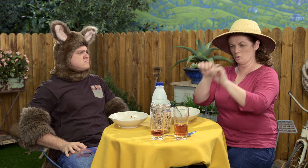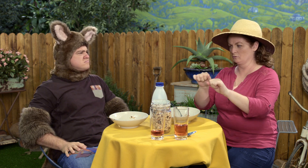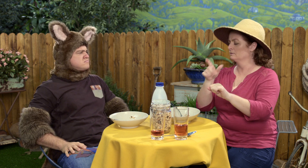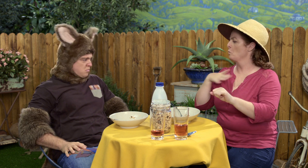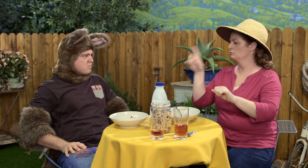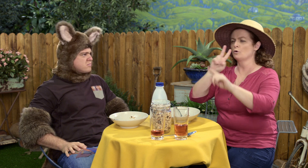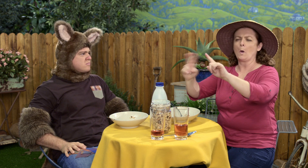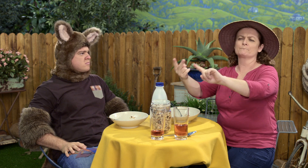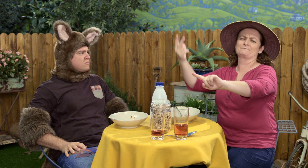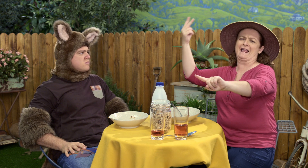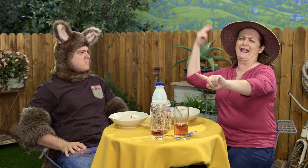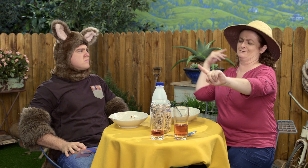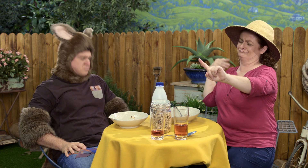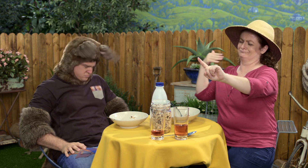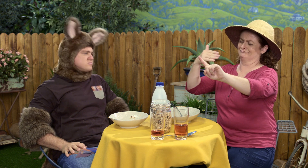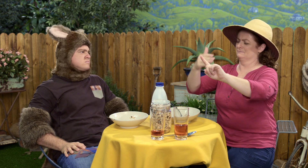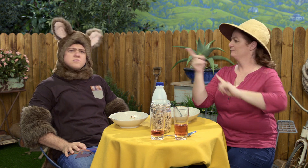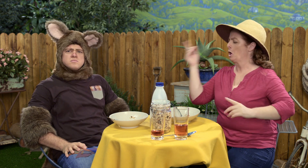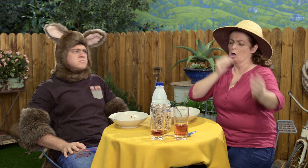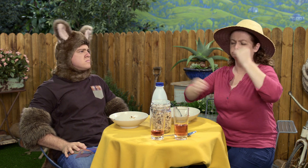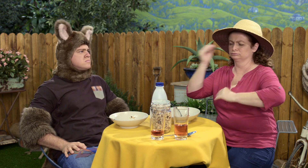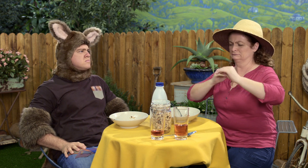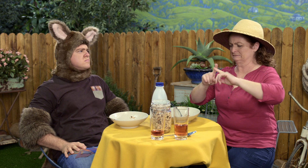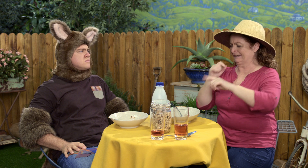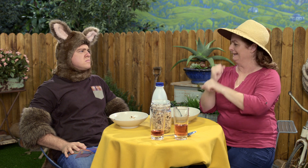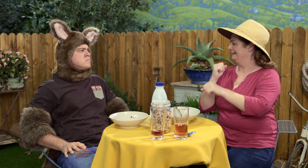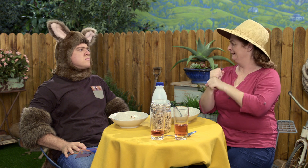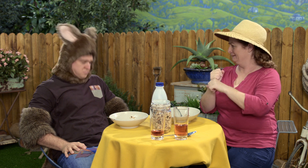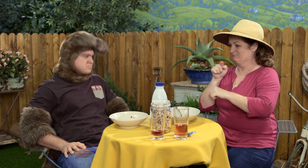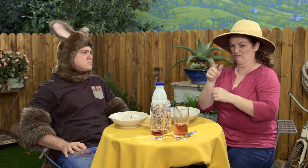Let's leave the scrambled eggs for a moment. Think about all the different eggs we've had.